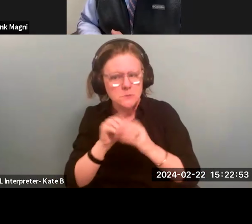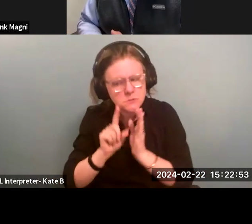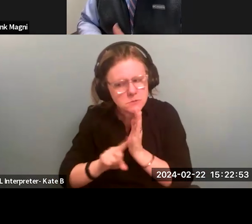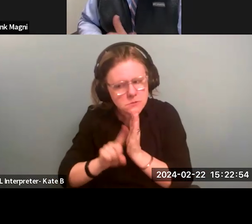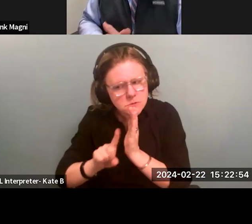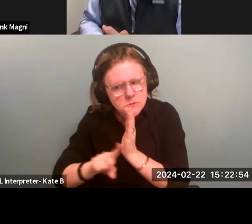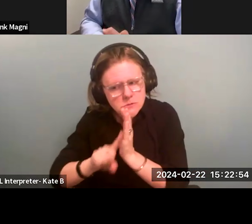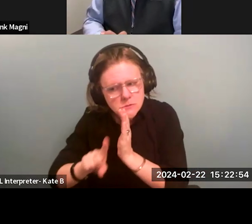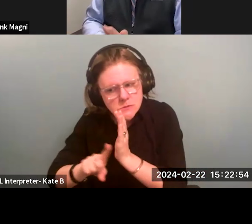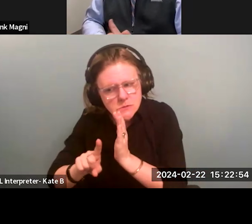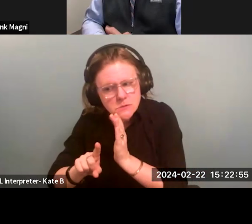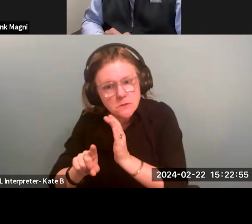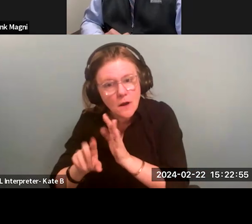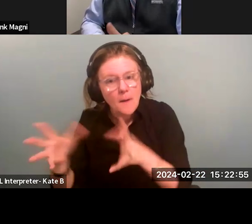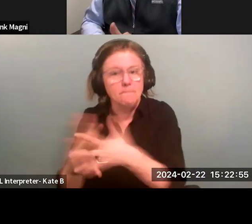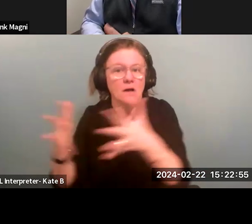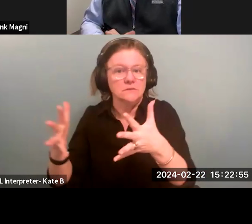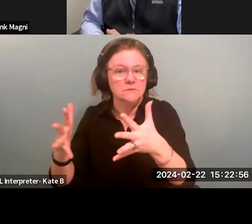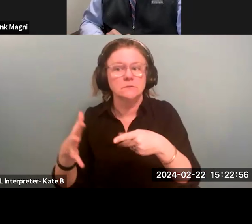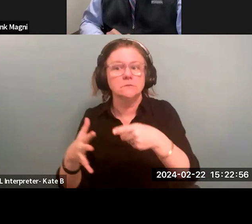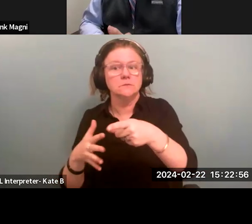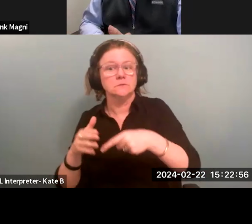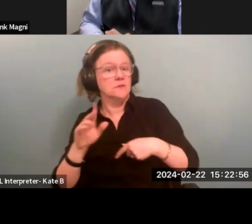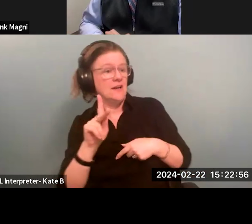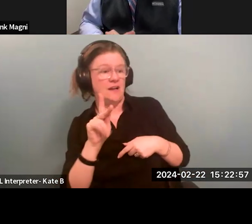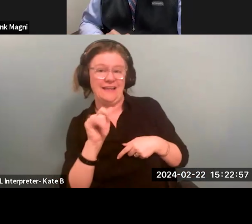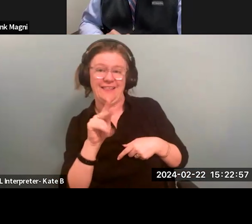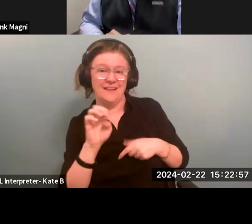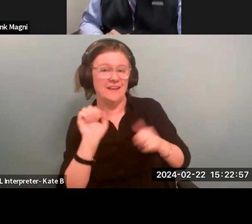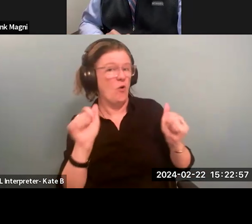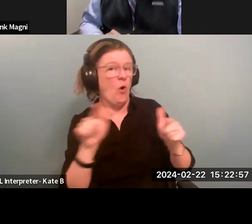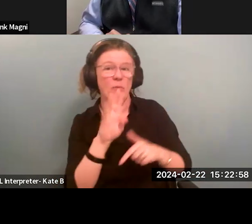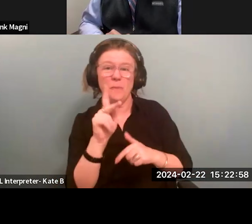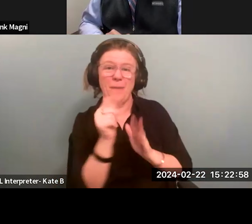from happening to other people. And all of the banks and the credit card companies,